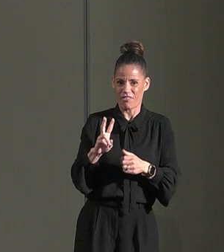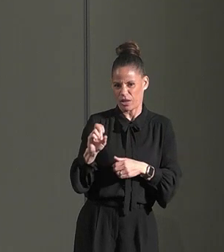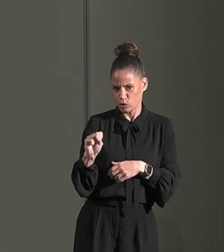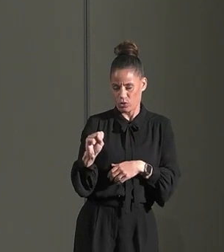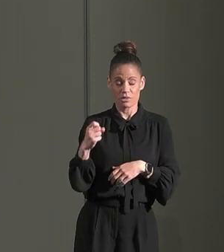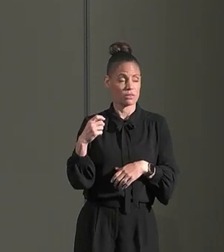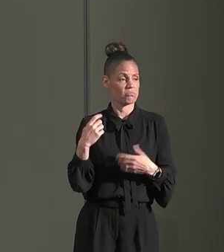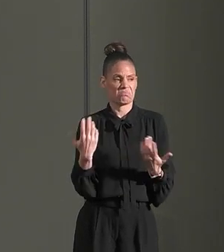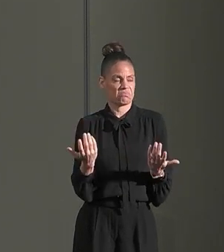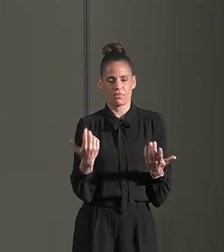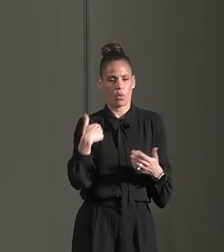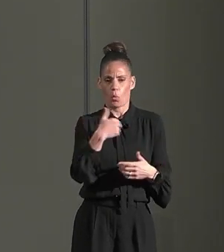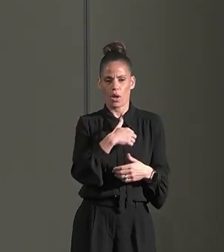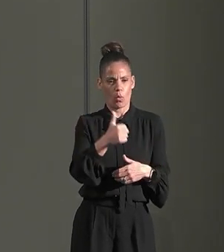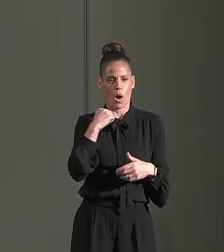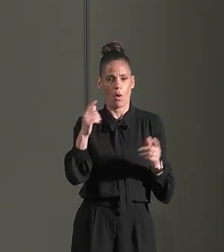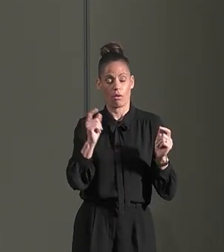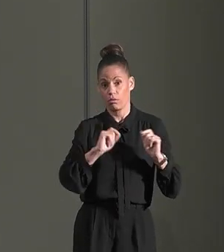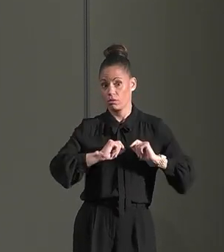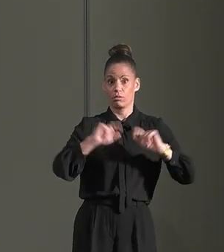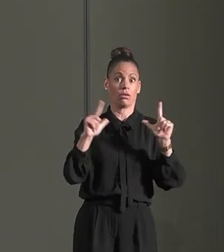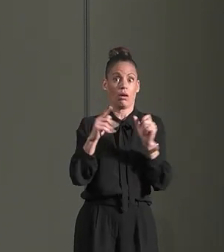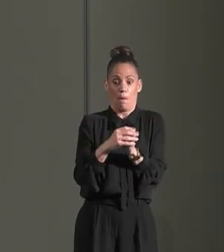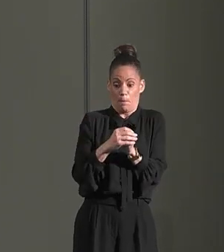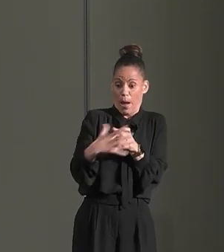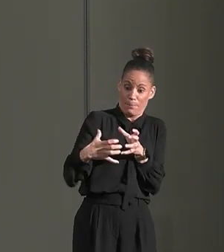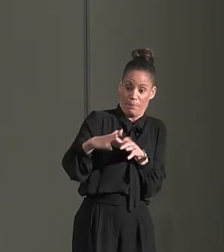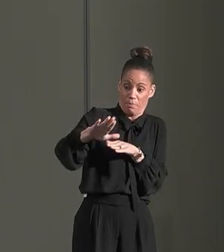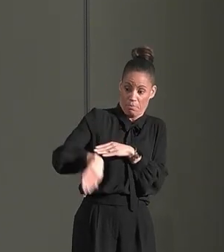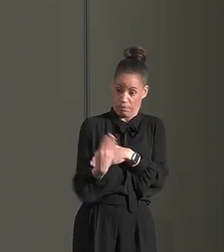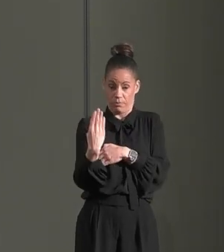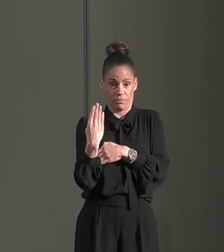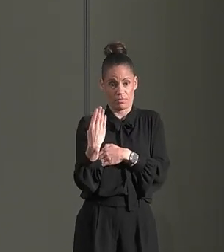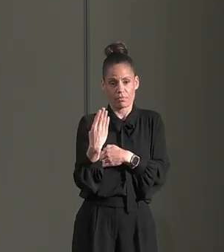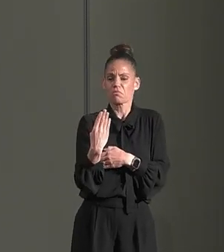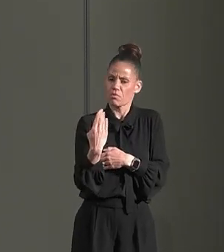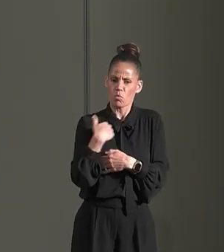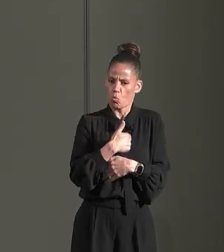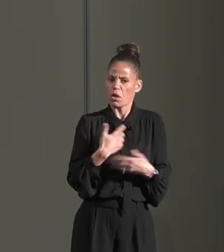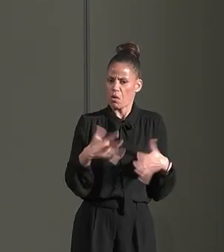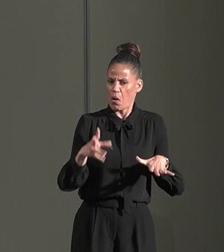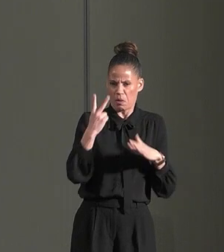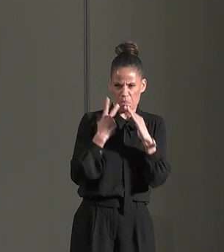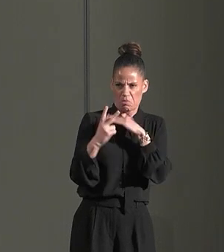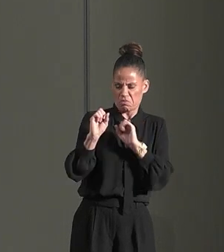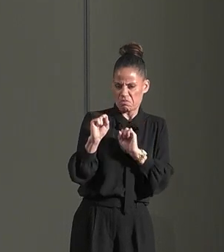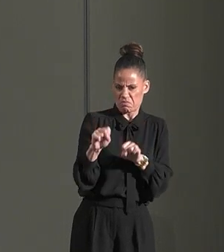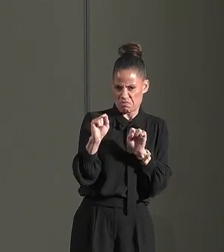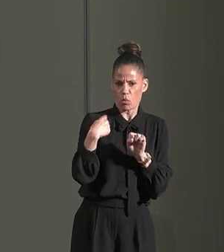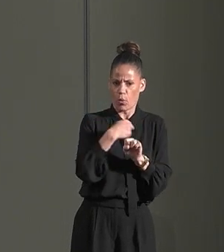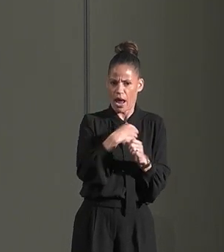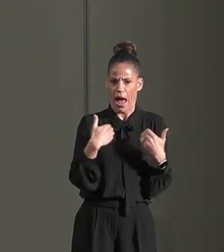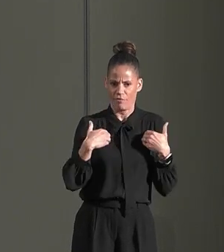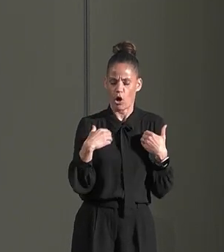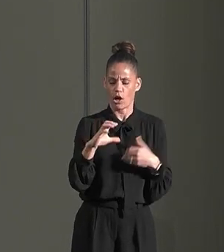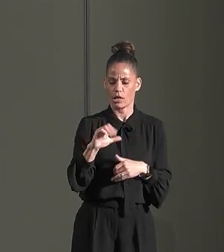comes to a huge surprise to us that is the key. We have the capacity model plan onset number of